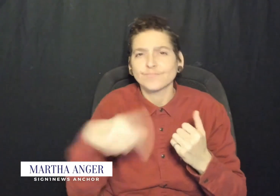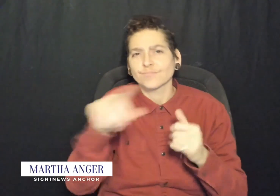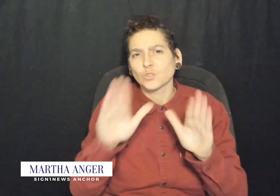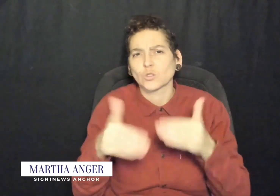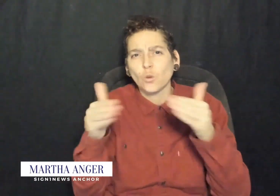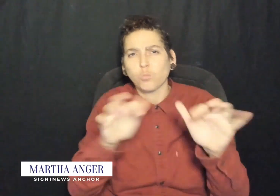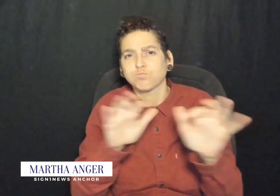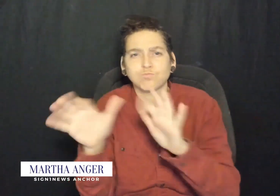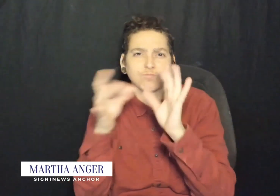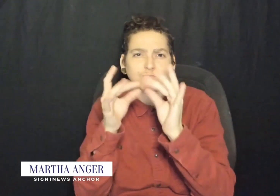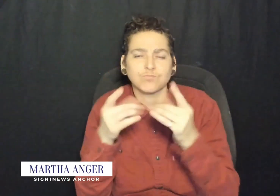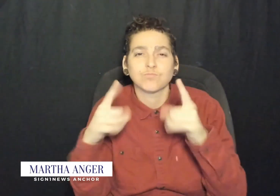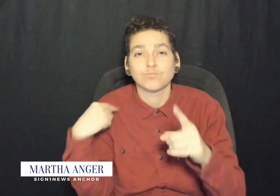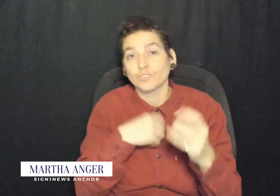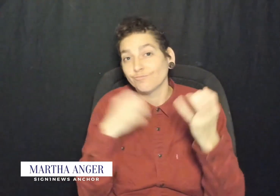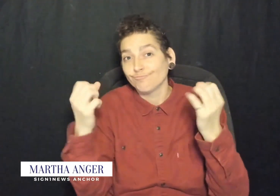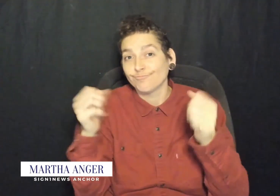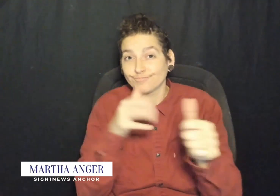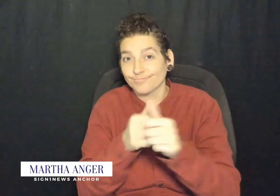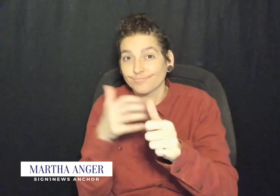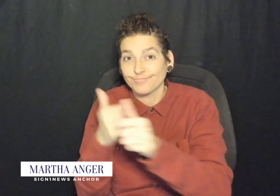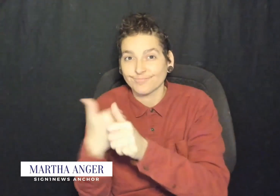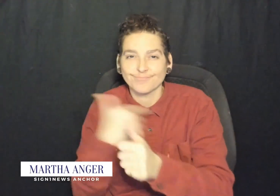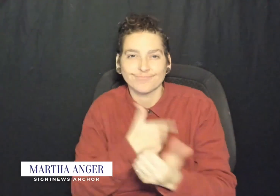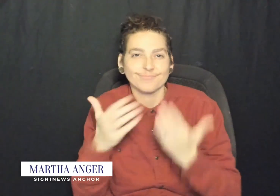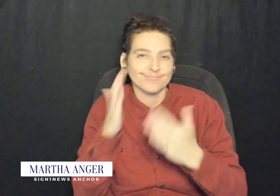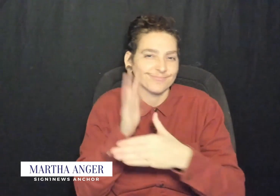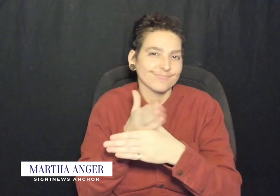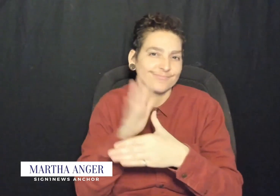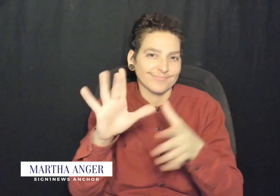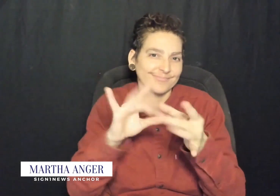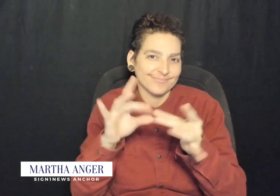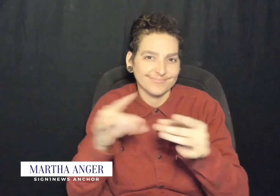stories making headlines today if you post an interesting comment during this update